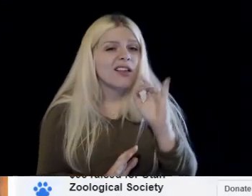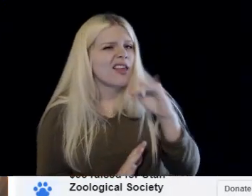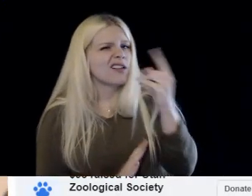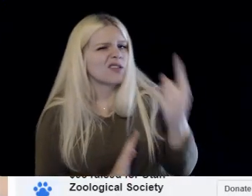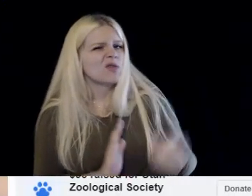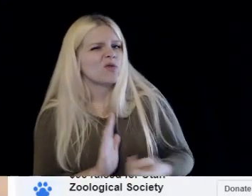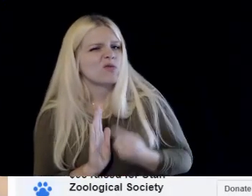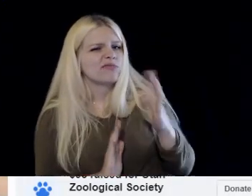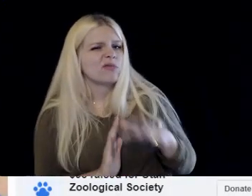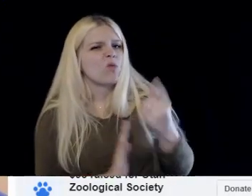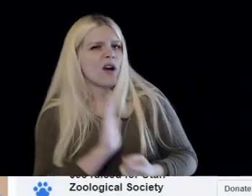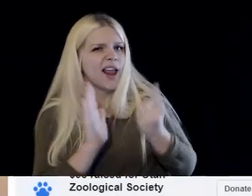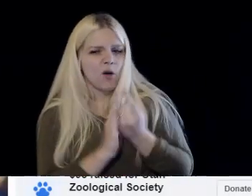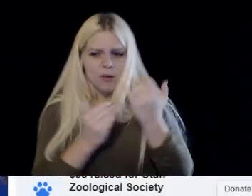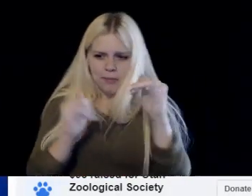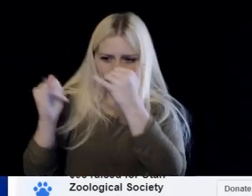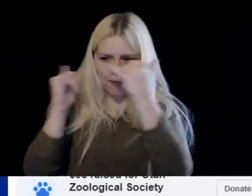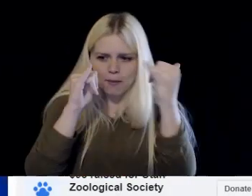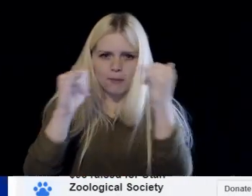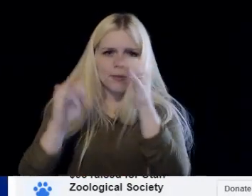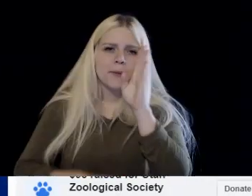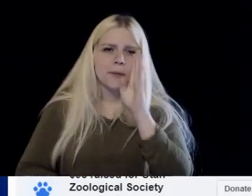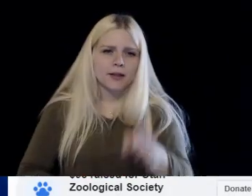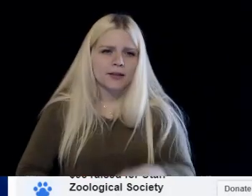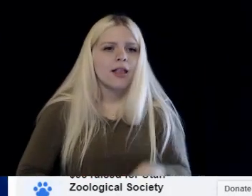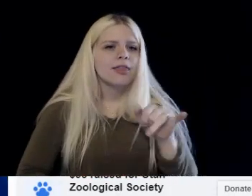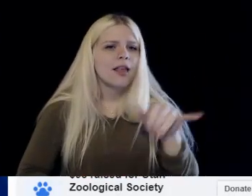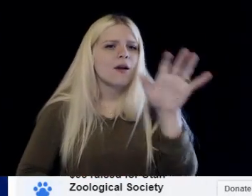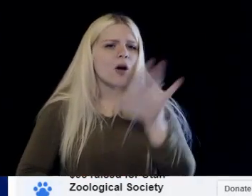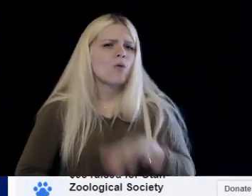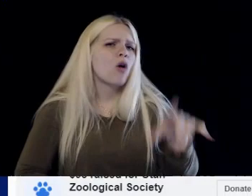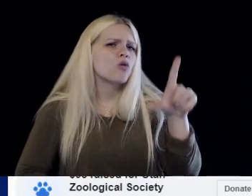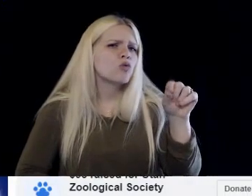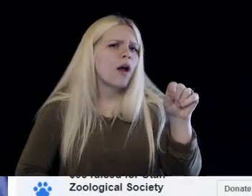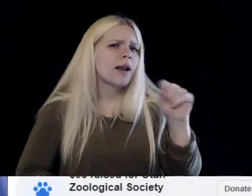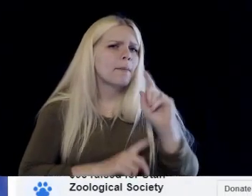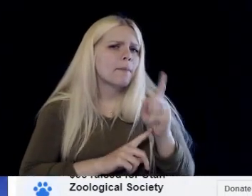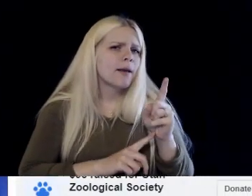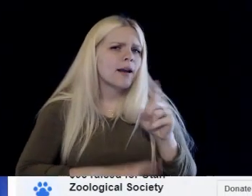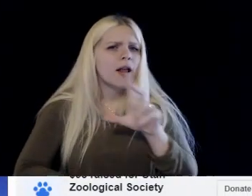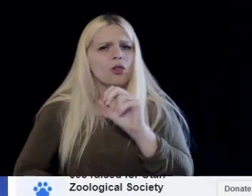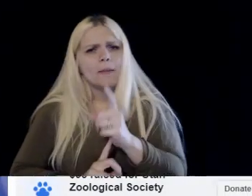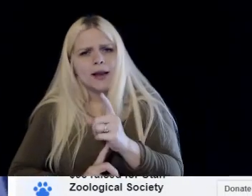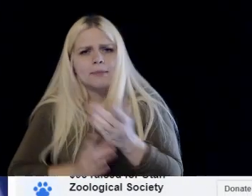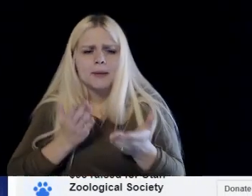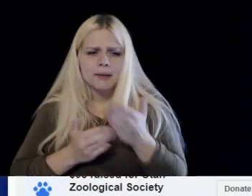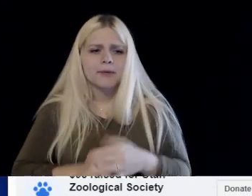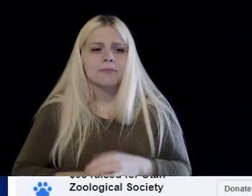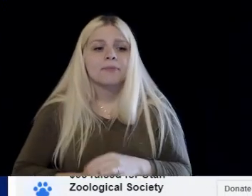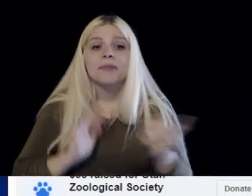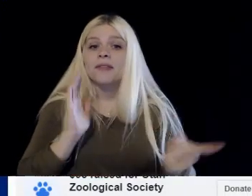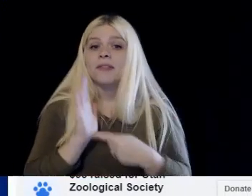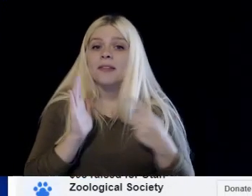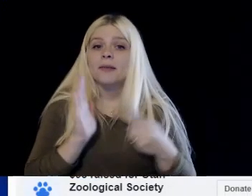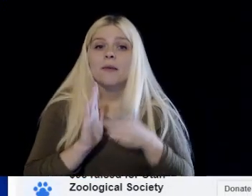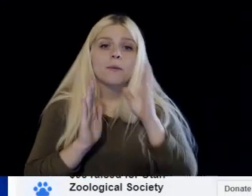Michelle: It takes quite a while. These little ones- these will be like 20-30 minutes maybe. Sometimes they just let them melt and wait for the-